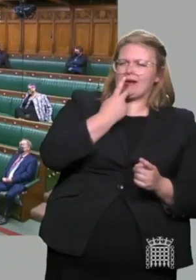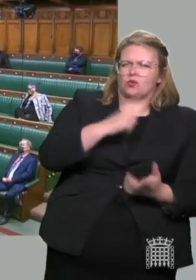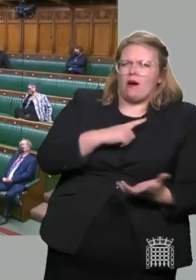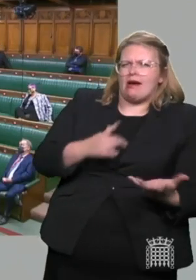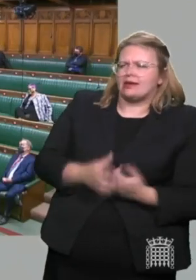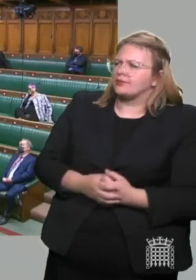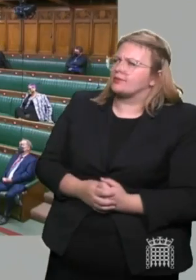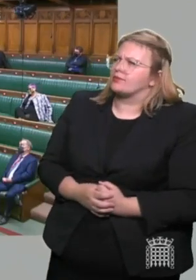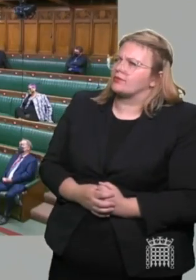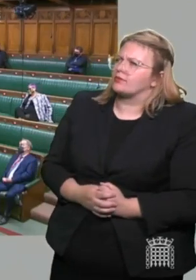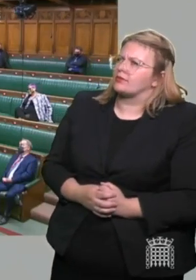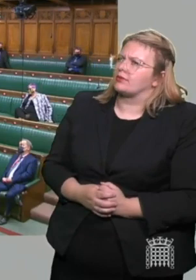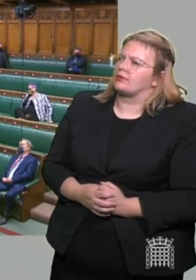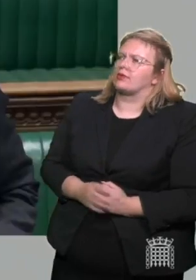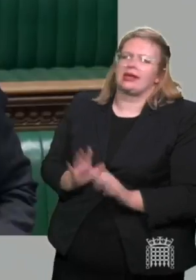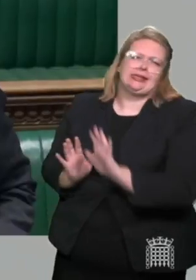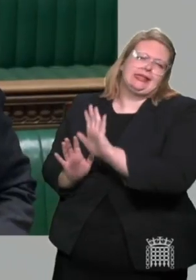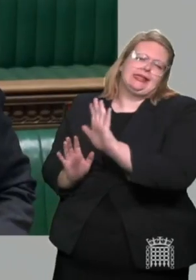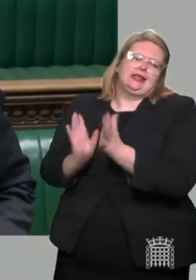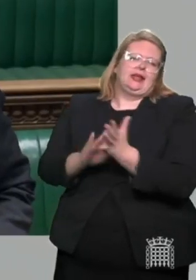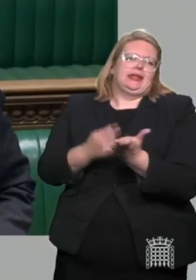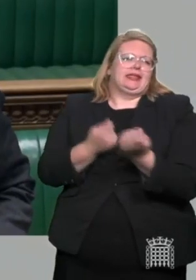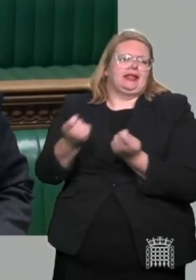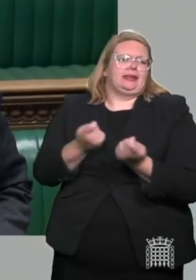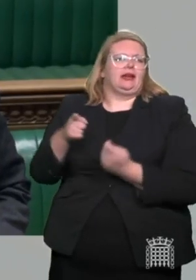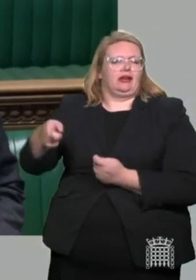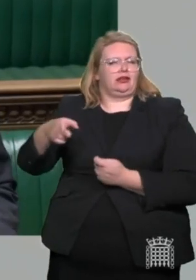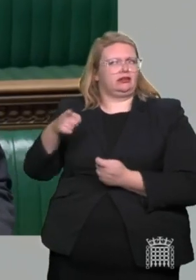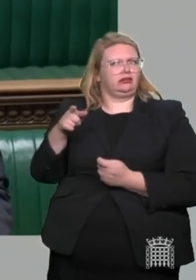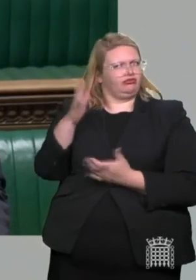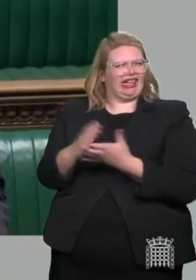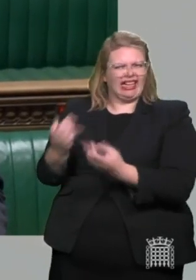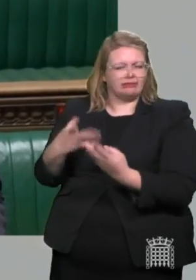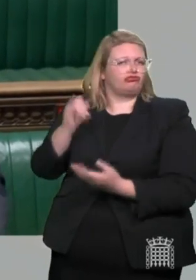I am afraid that the hon. Gentleman is completely wrong in what he says about tests, but he is